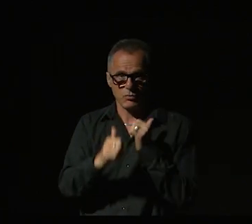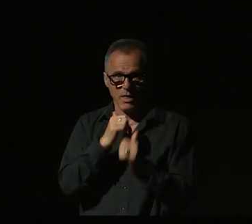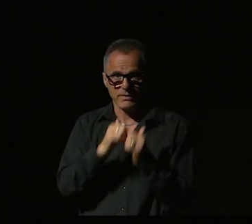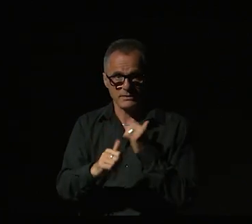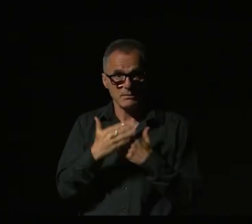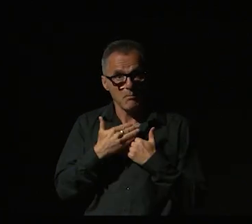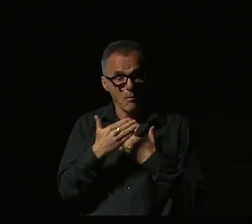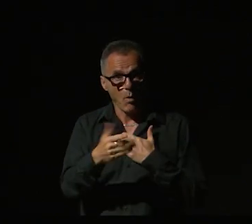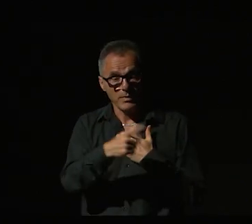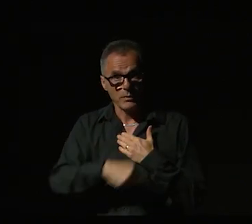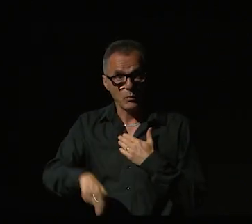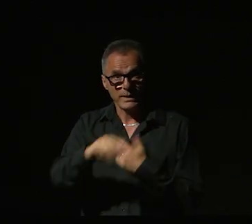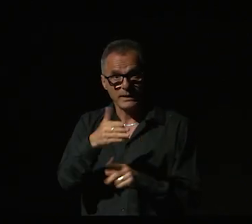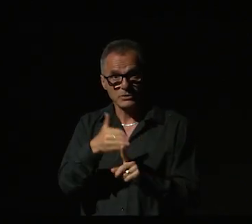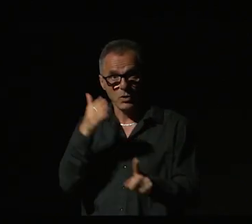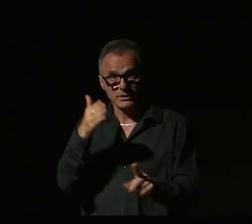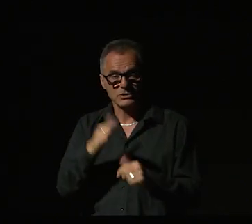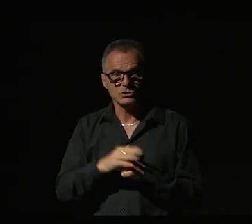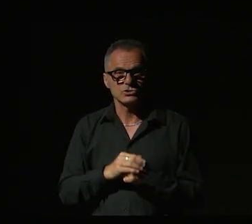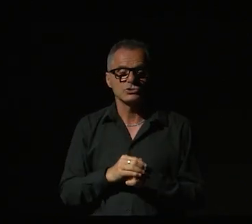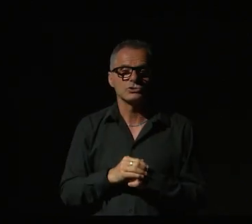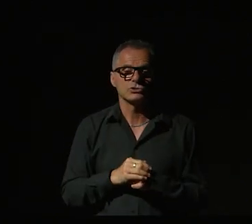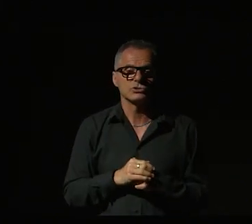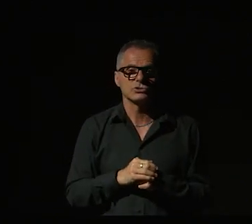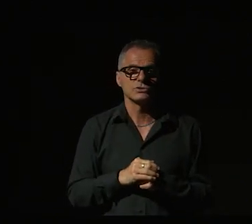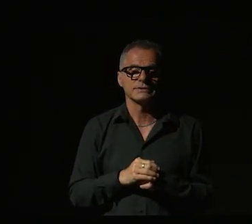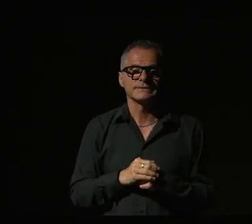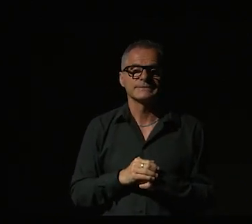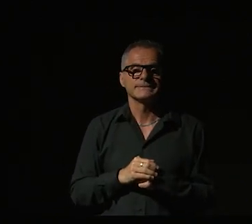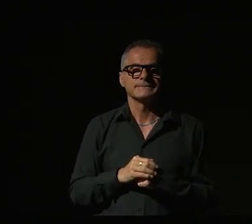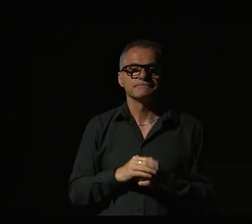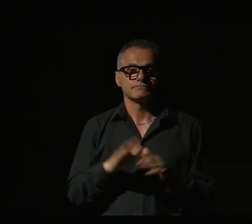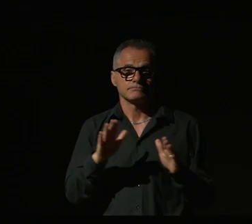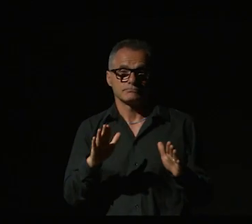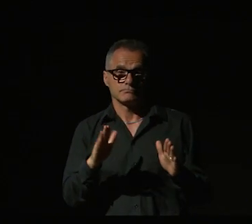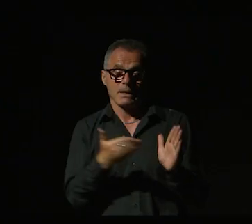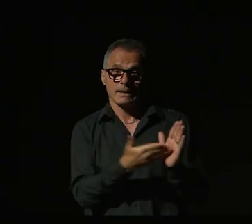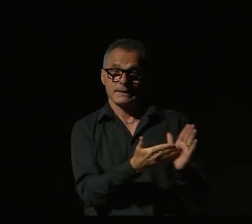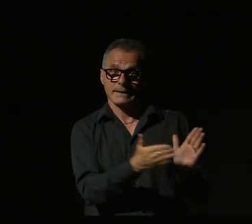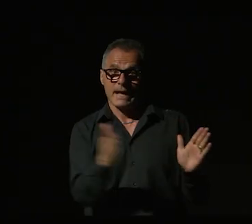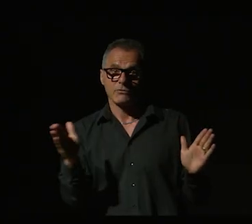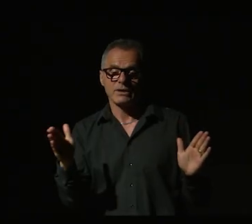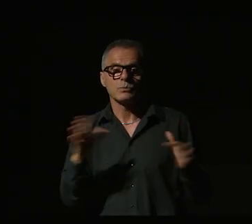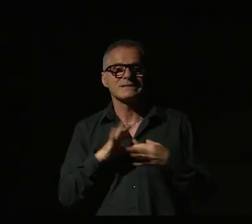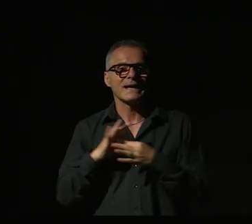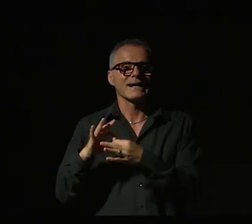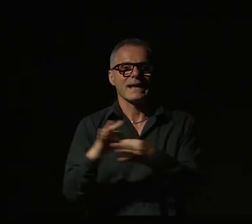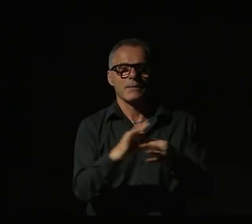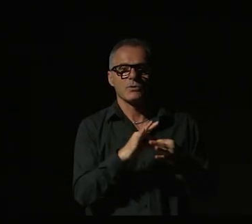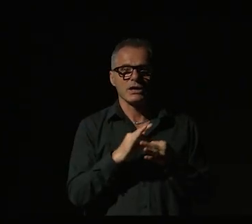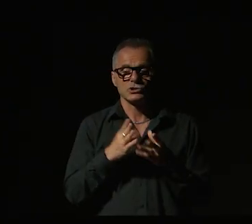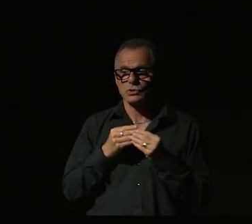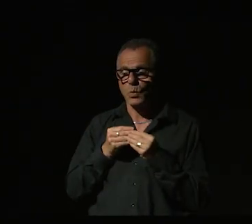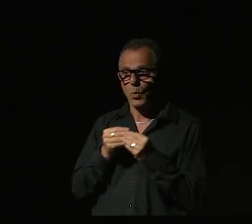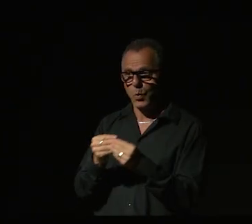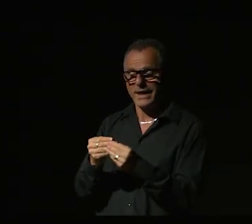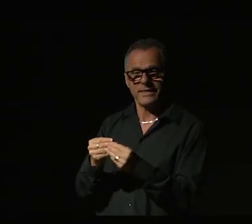while Annibale rightfully receives credit for the overall achievement, the gallery was a collaboration with Agostino's refined classicism